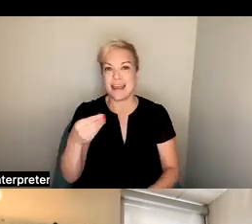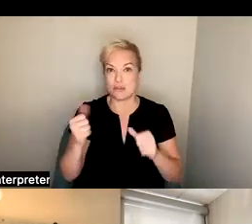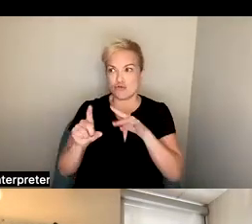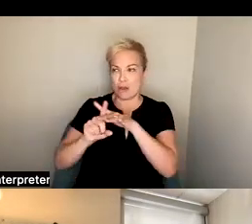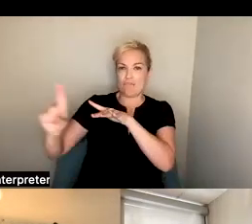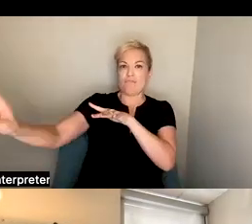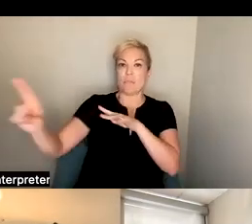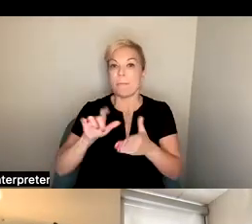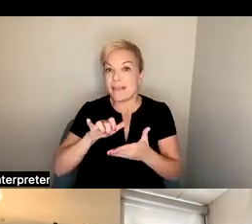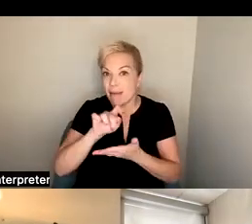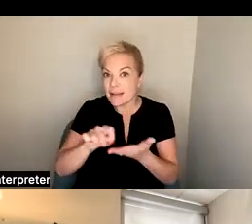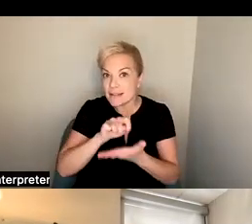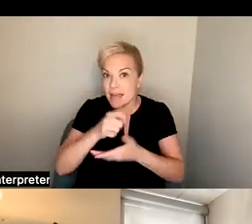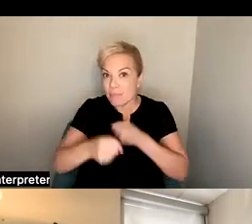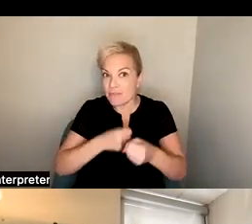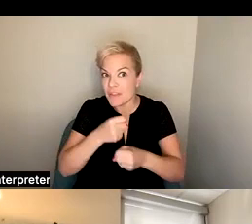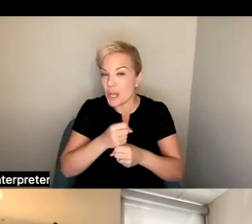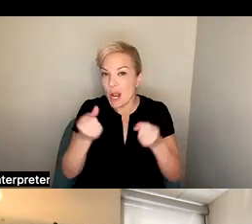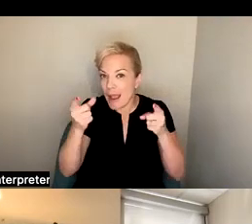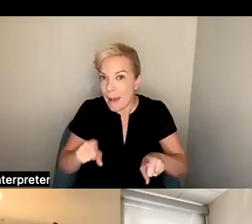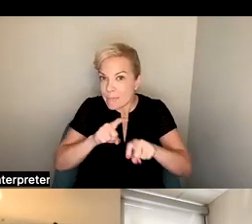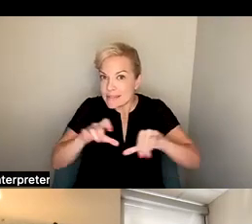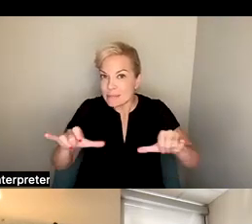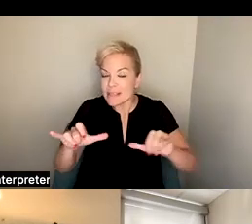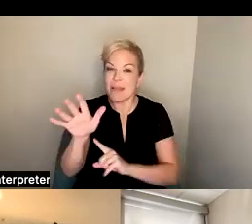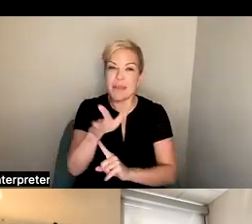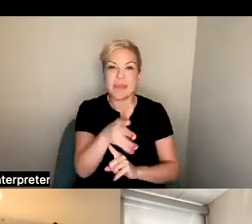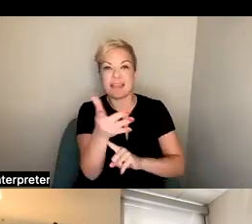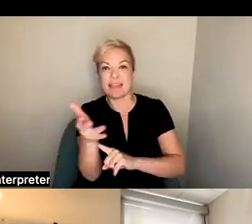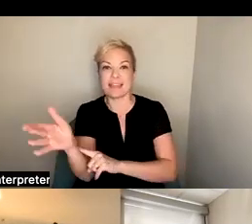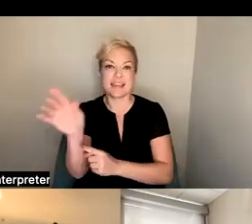year when all the the leaves change and so some of those colored leaves reflect the wounded bear,